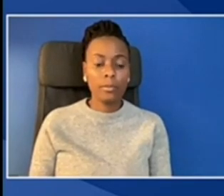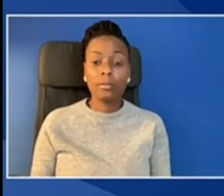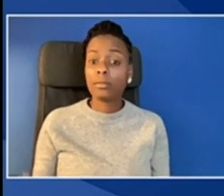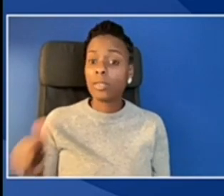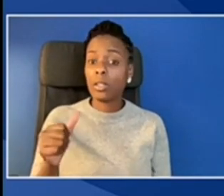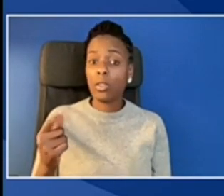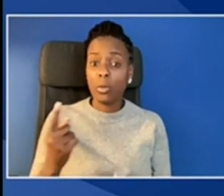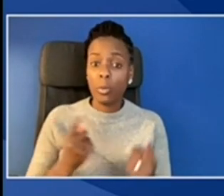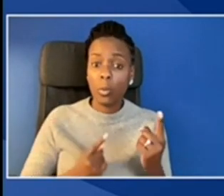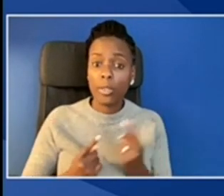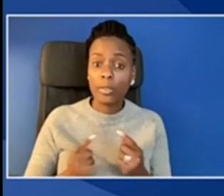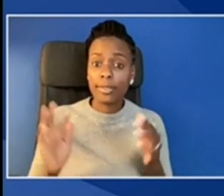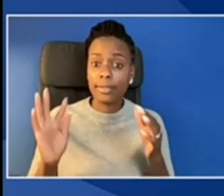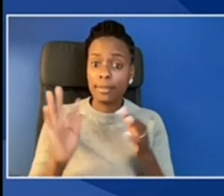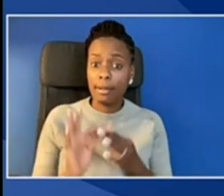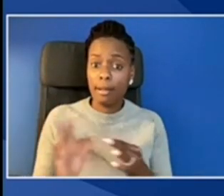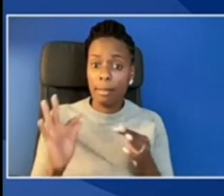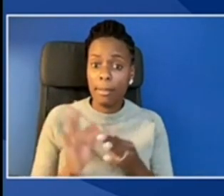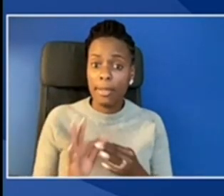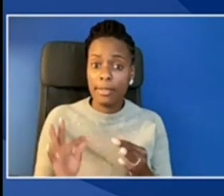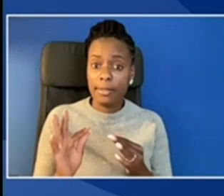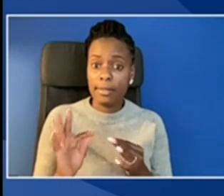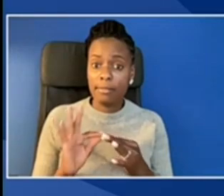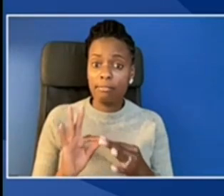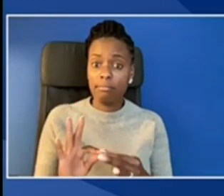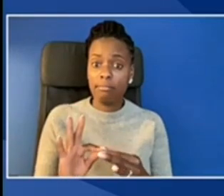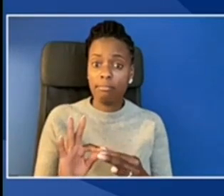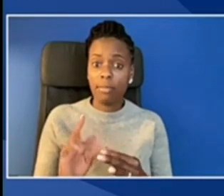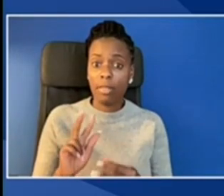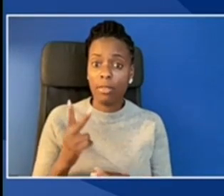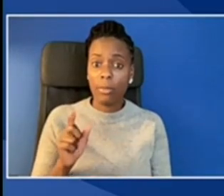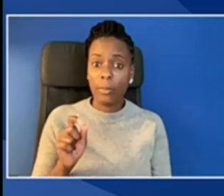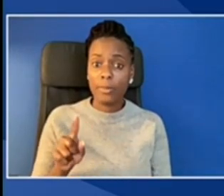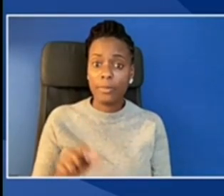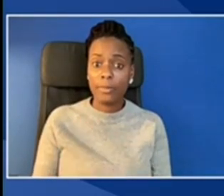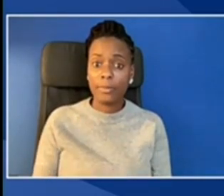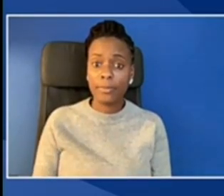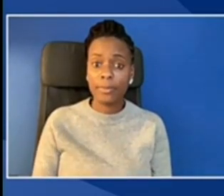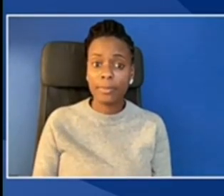comments as it regards to question three? Lane, please.